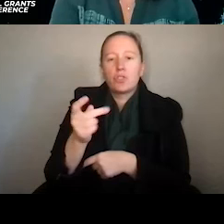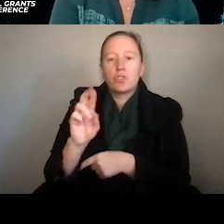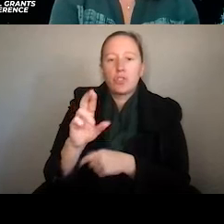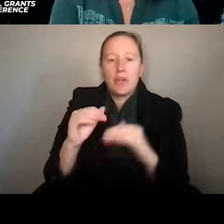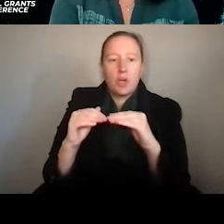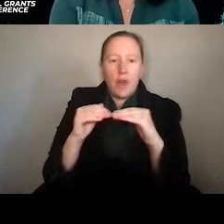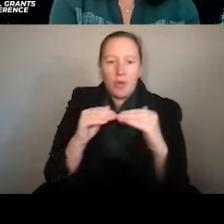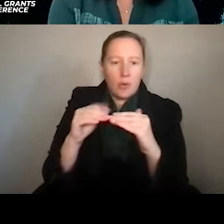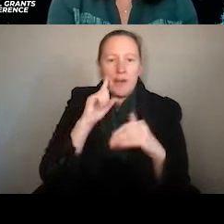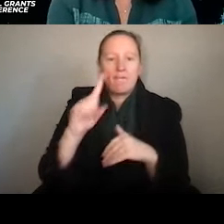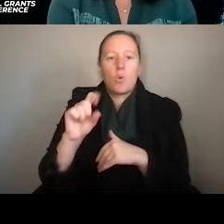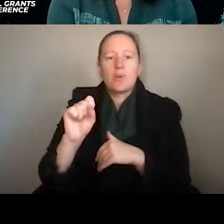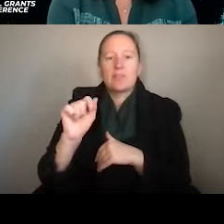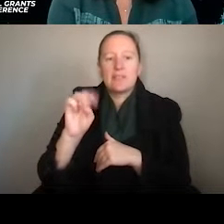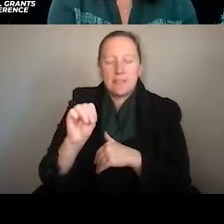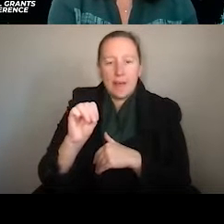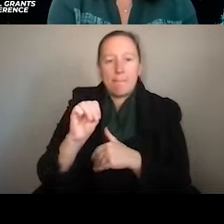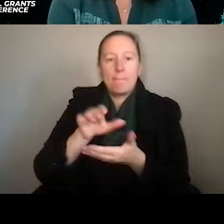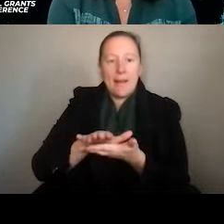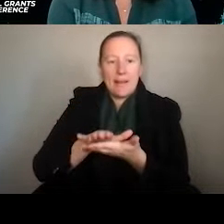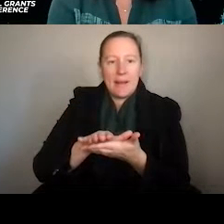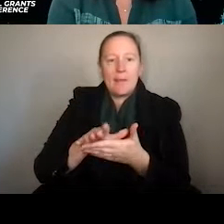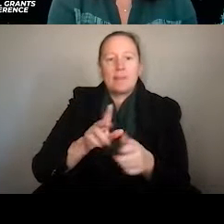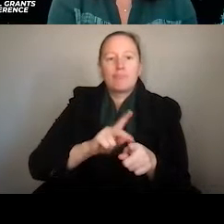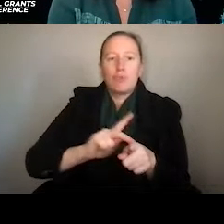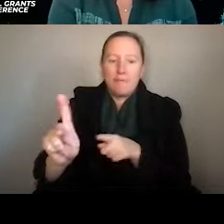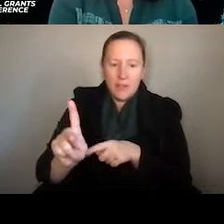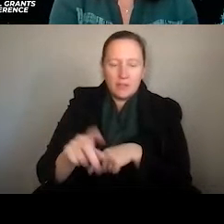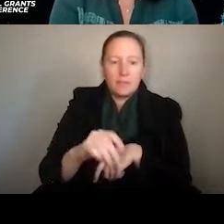The advanced program addresses systemic gender based inequities